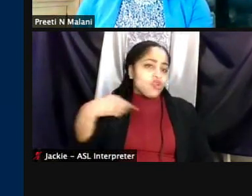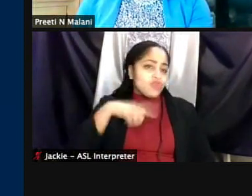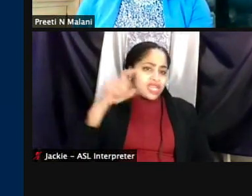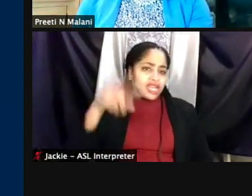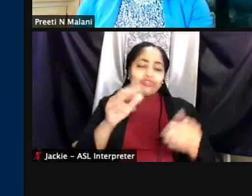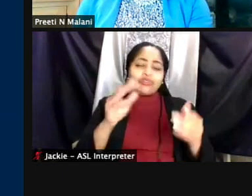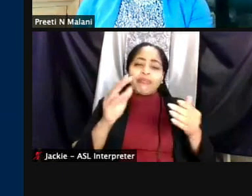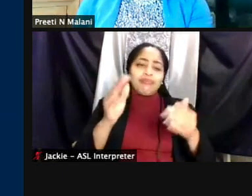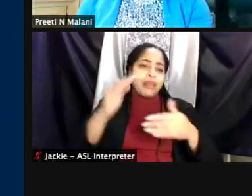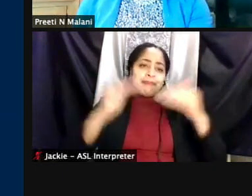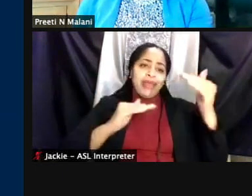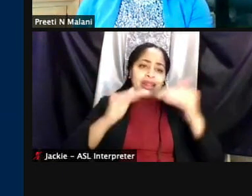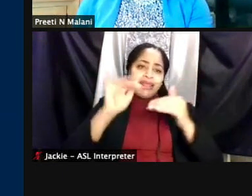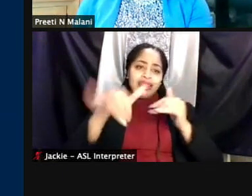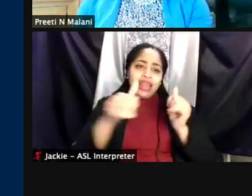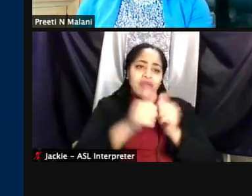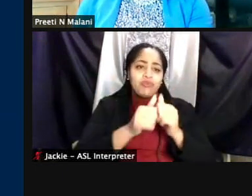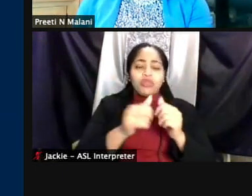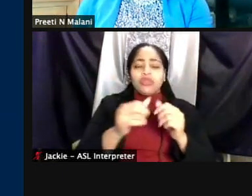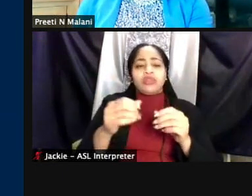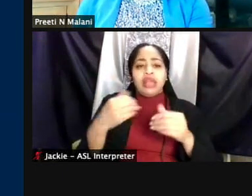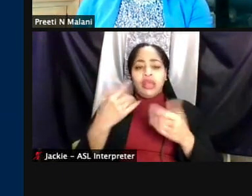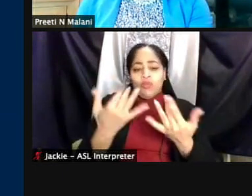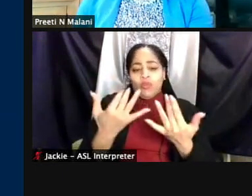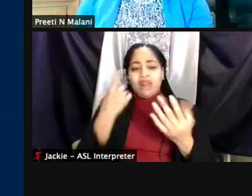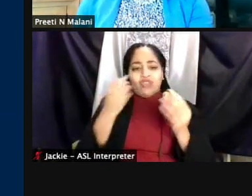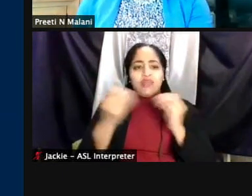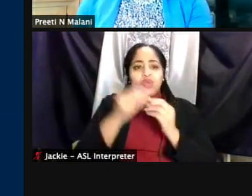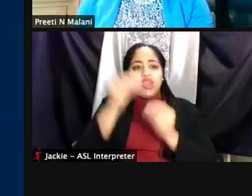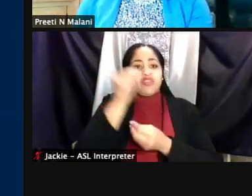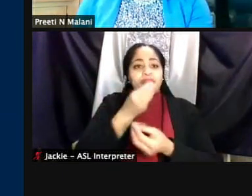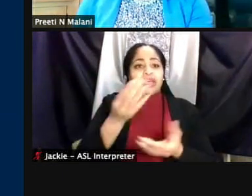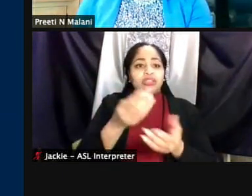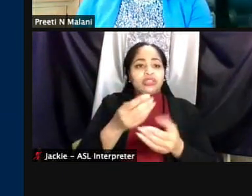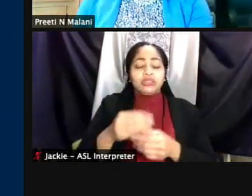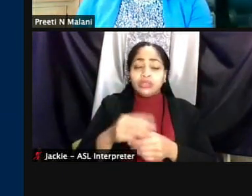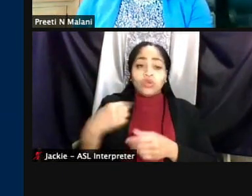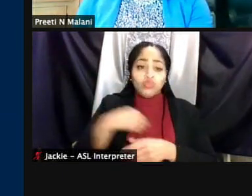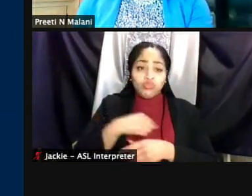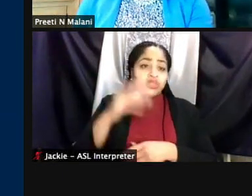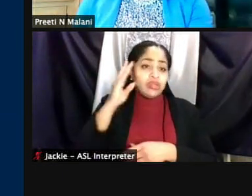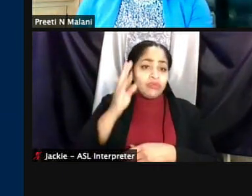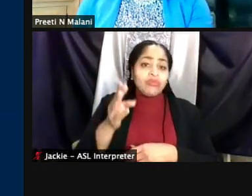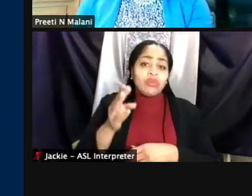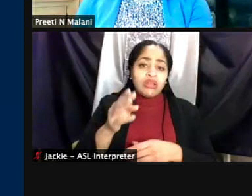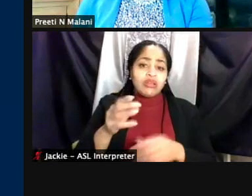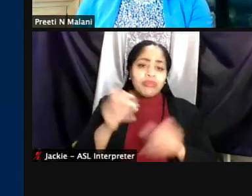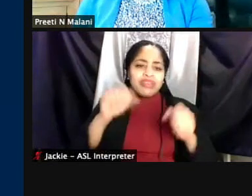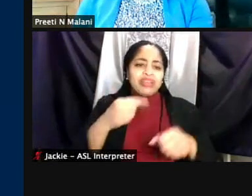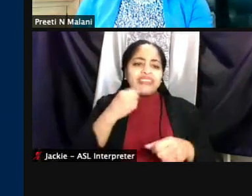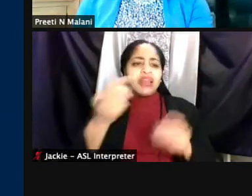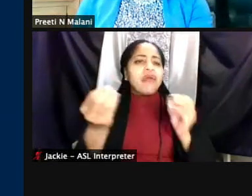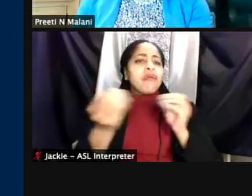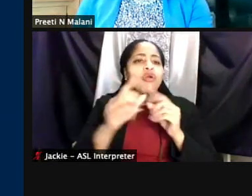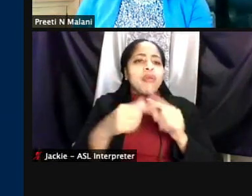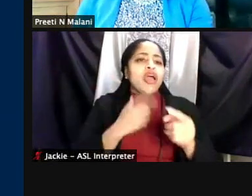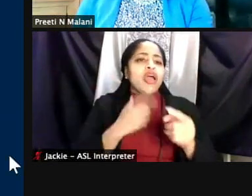with waiting until we have more information. So in particular we'll quite likely be able to say more about our largest classes for next fall,